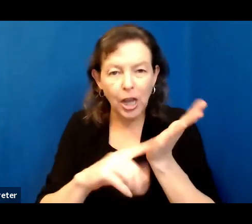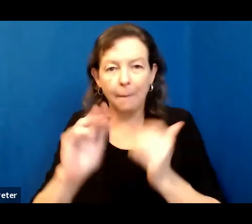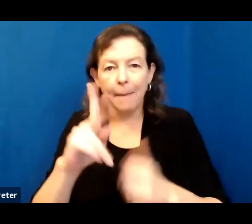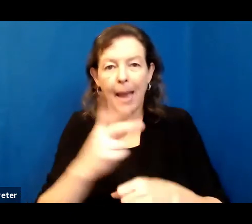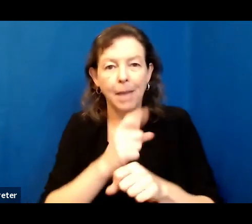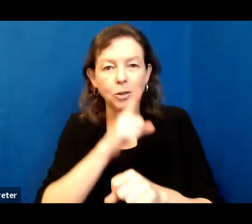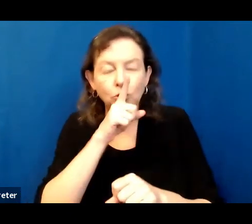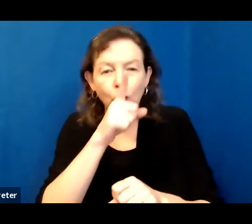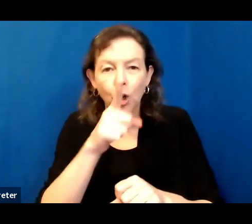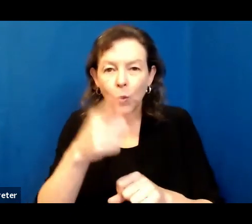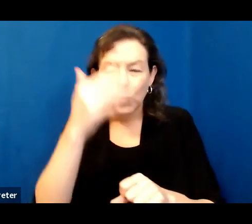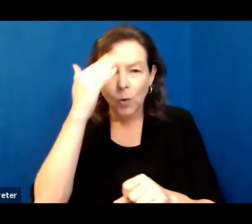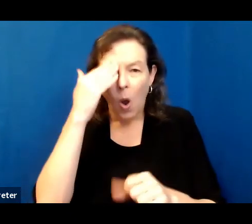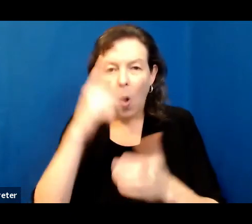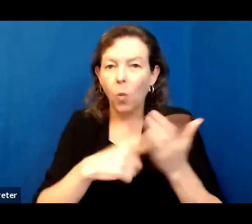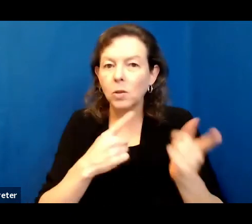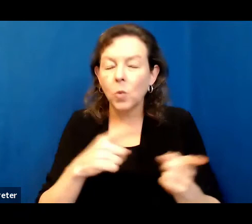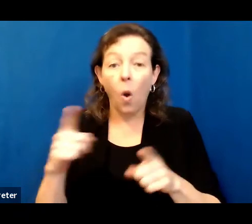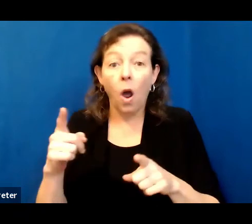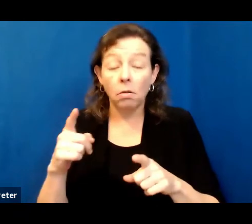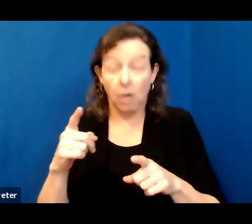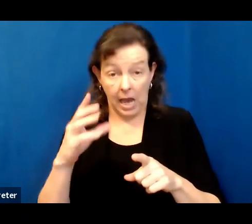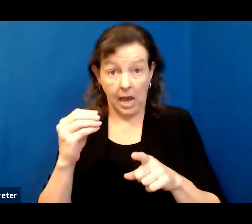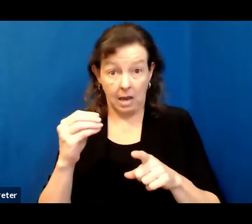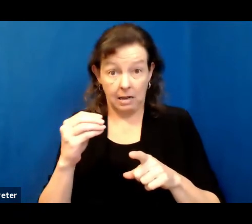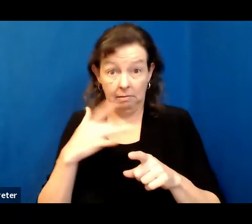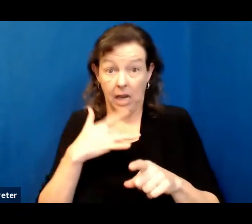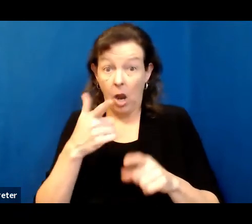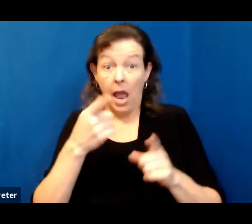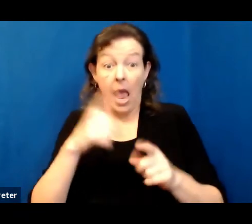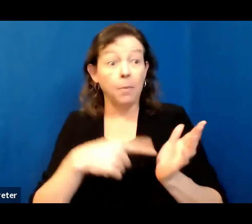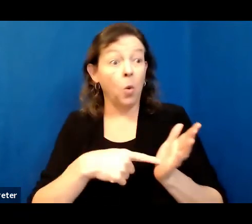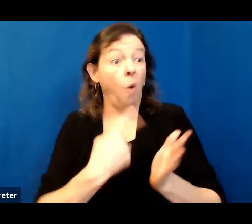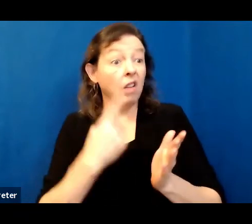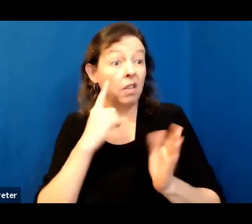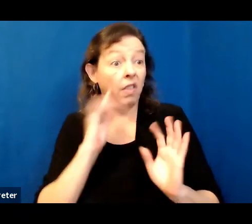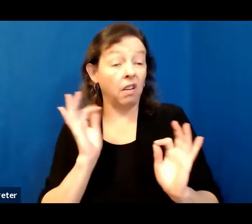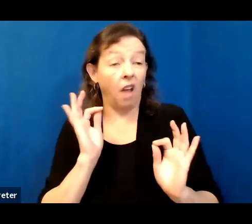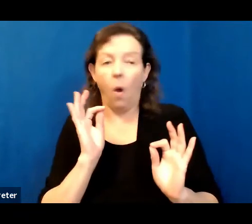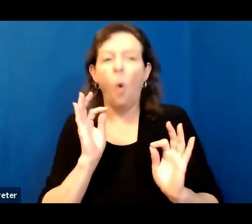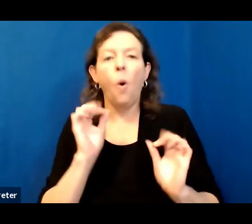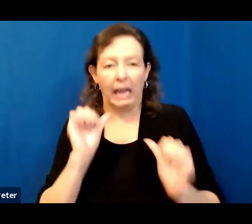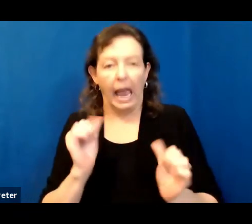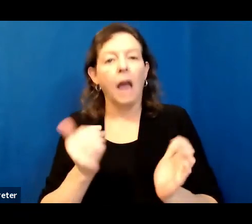and know that just because if it happens once, you're not going to be immune from a second identity theft issue.